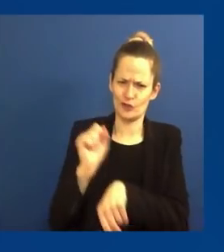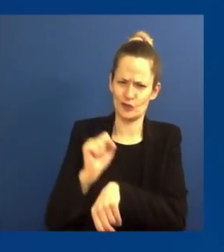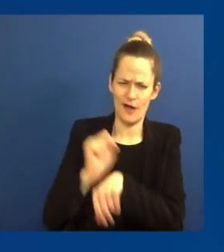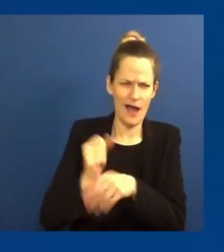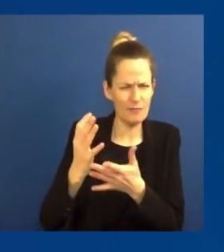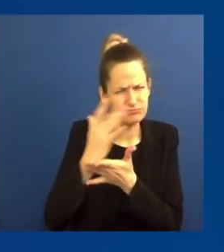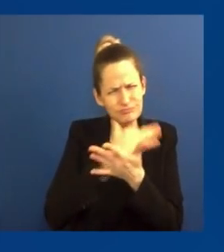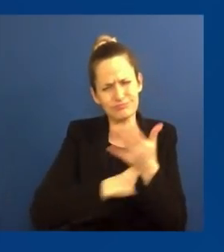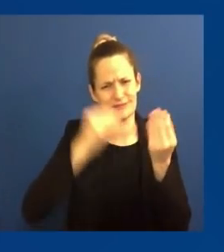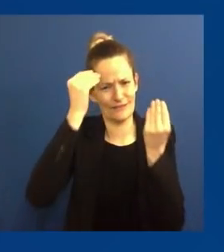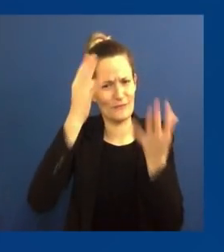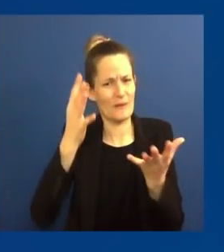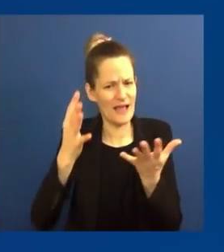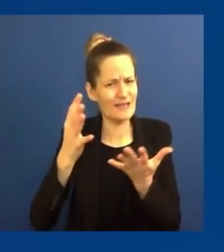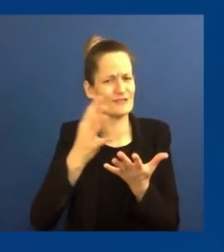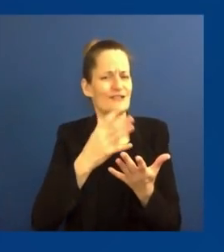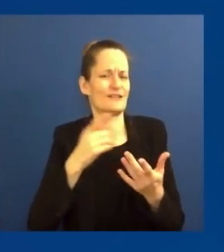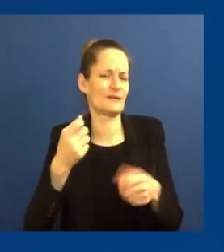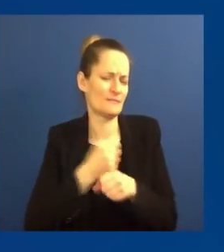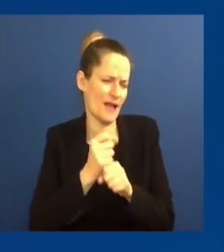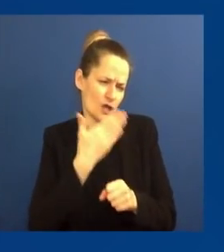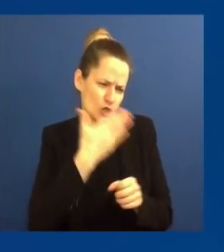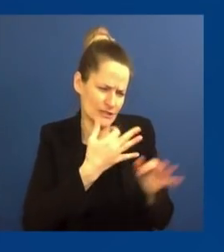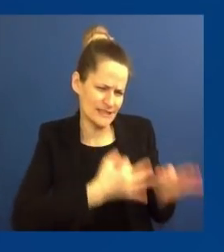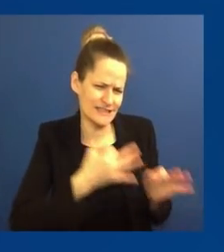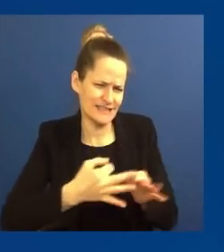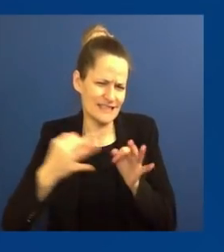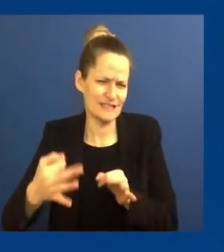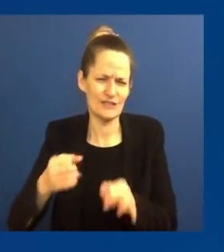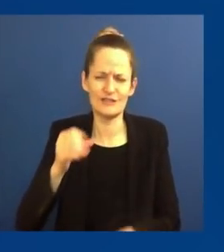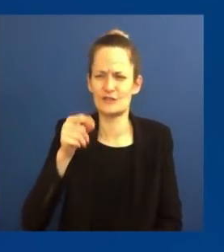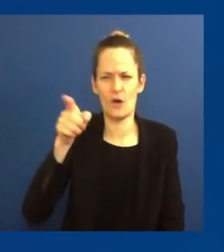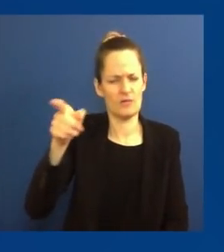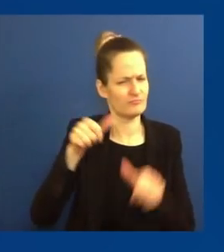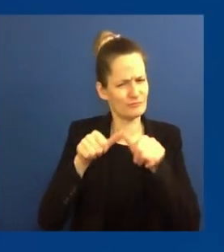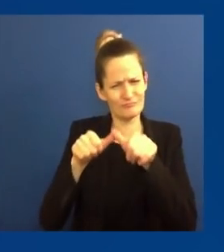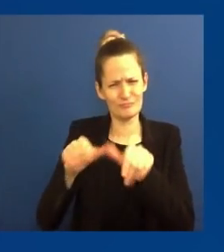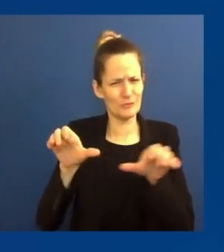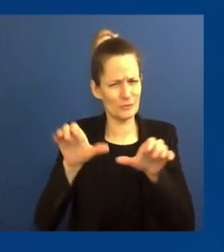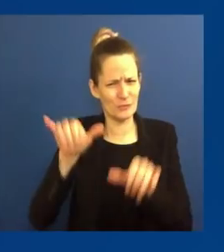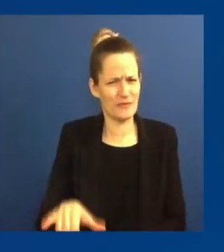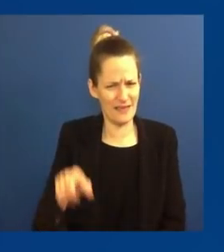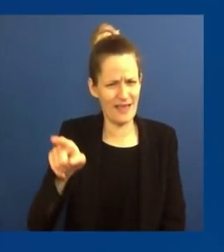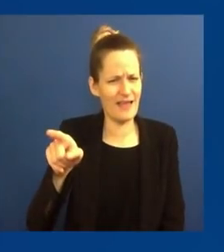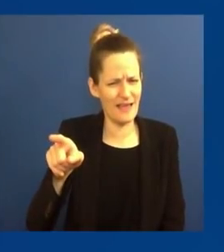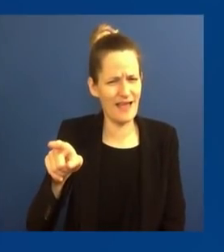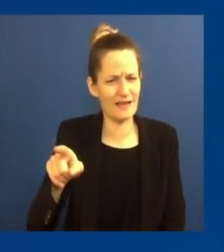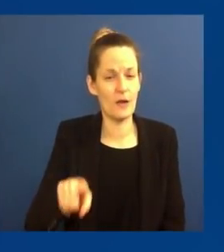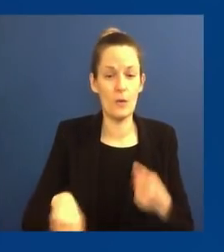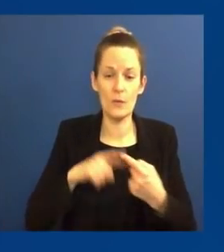So, when they do that, it will come out and we will know the answer. Mr. Zients: Next question.